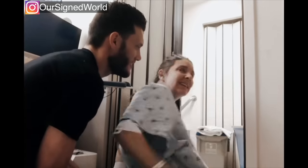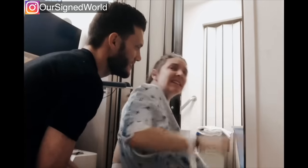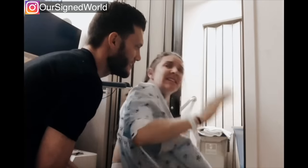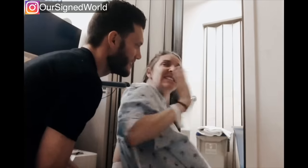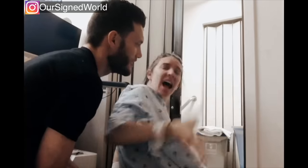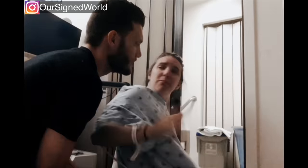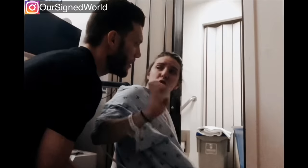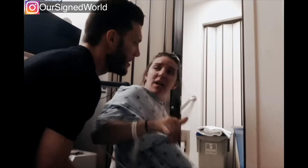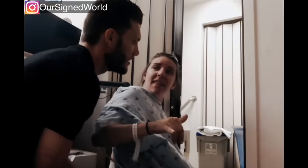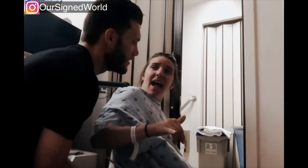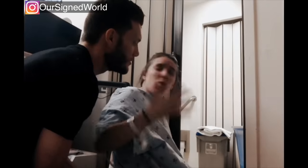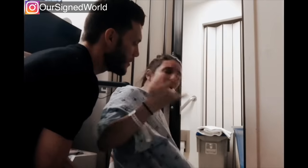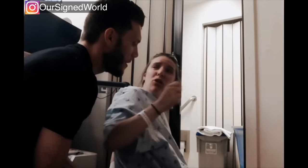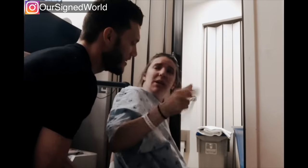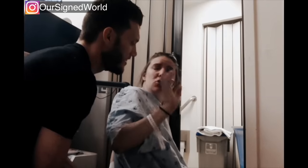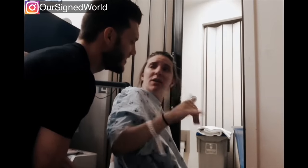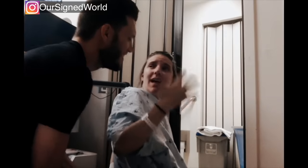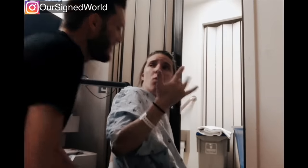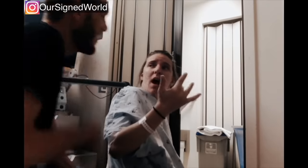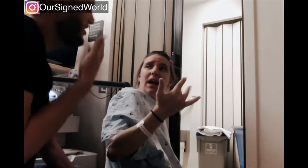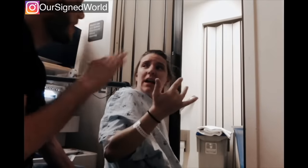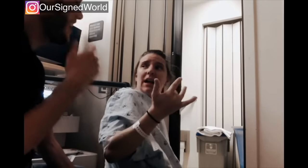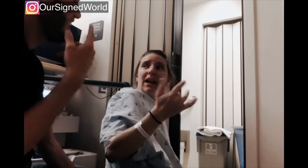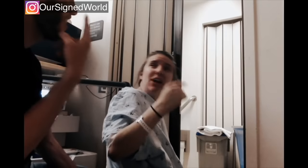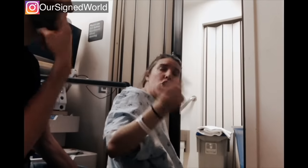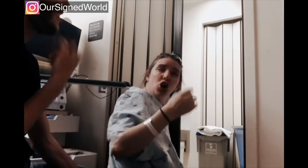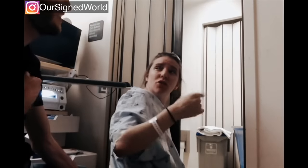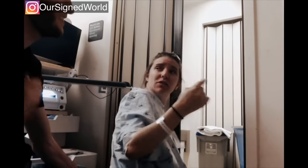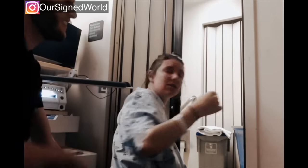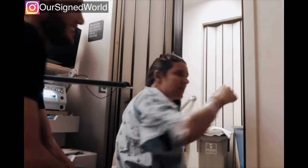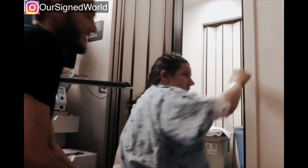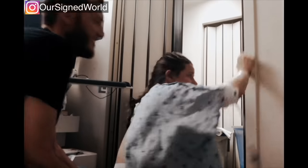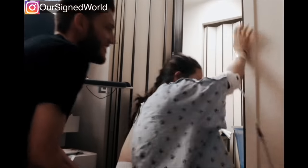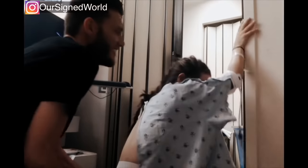Stop doing that! Why do you keep doing that? Why? It hurts! Z: Sorry.